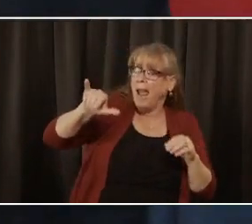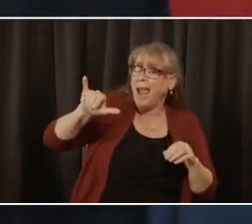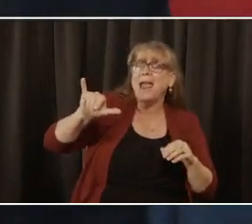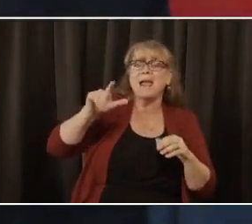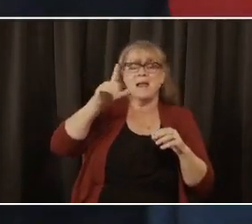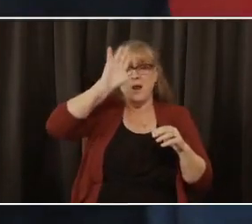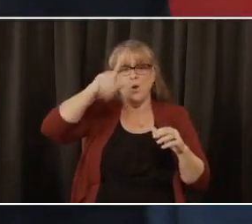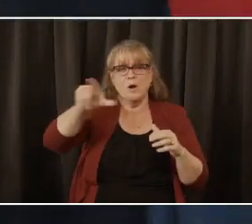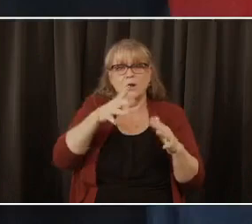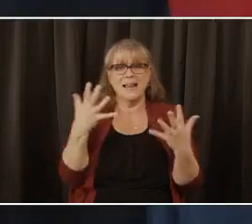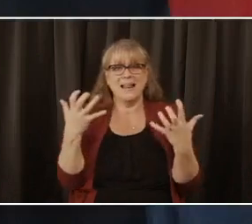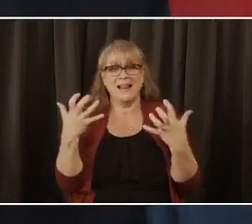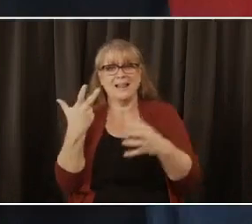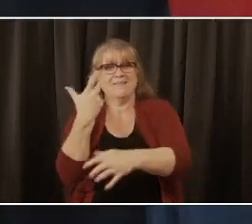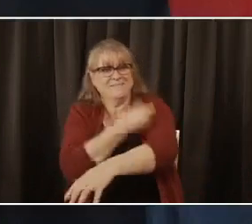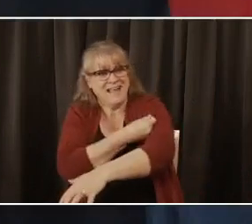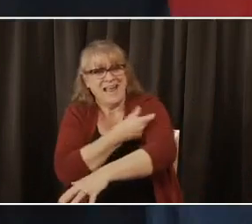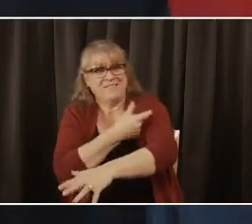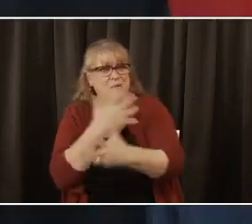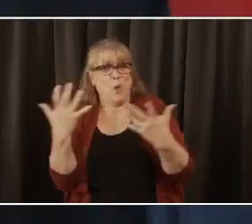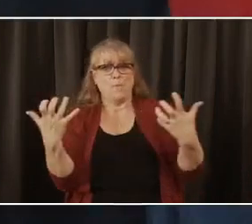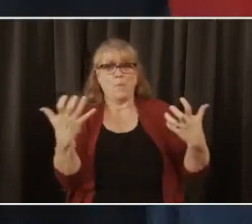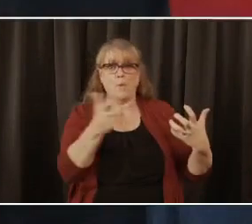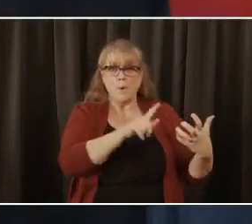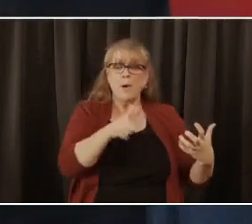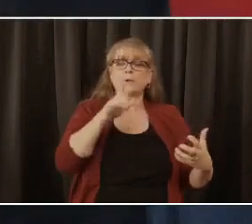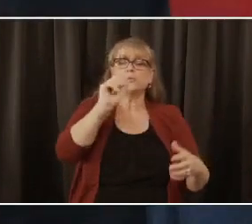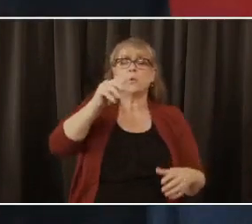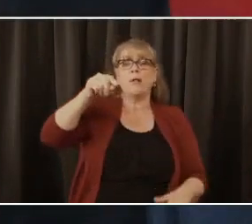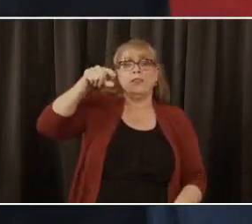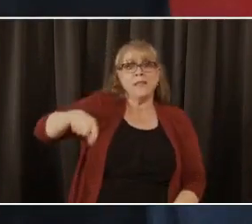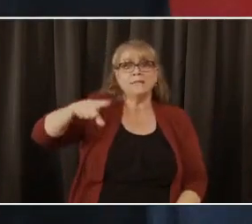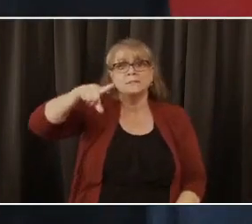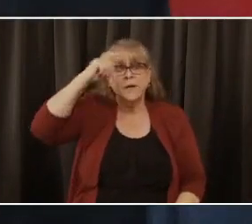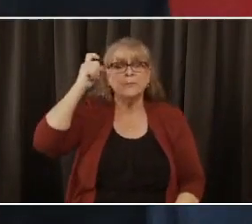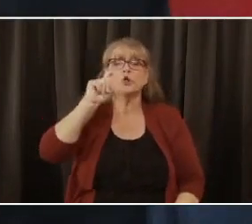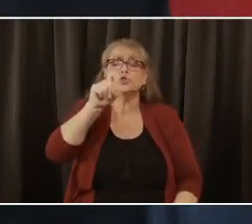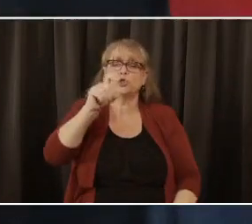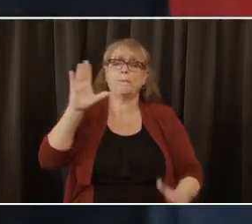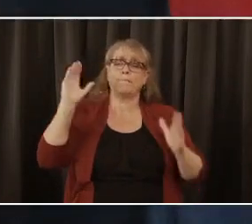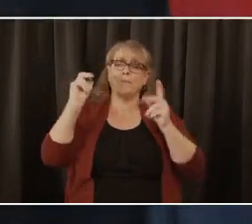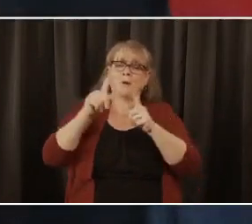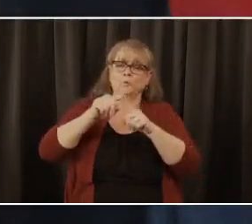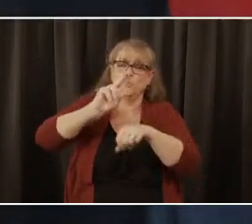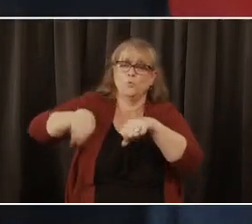we don't want to sit back now, so please let's be careful with that I'll turn it over to Dr. France.